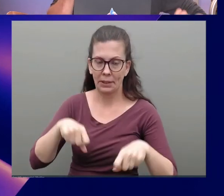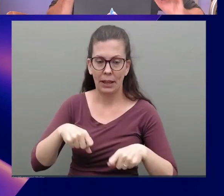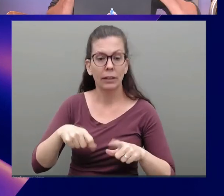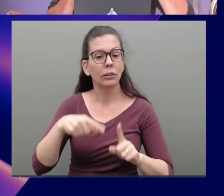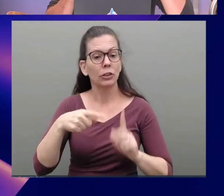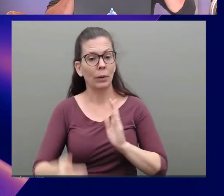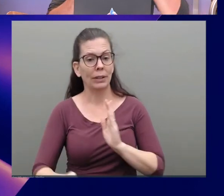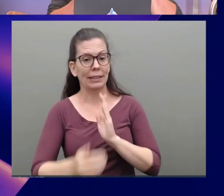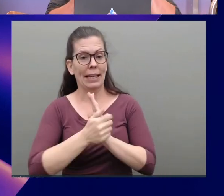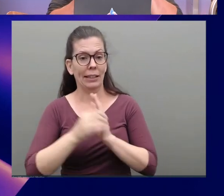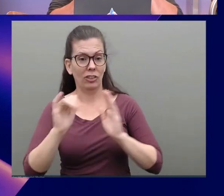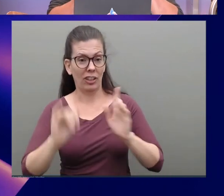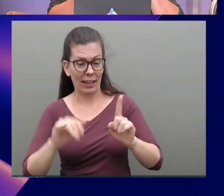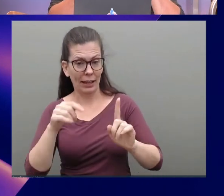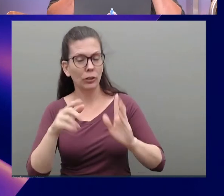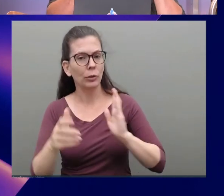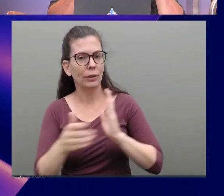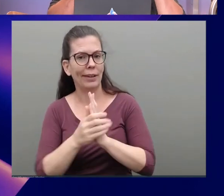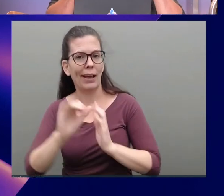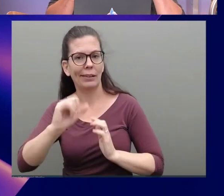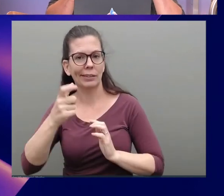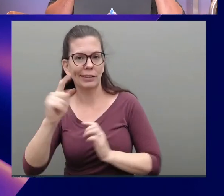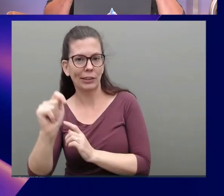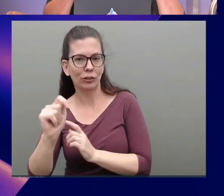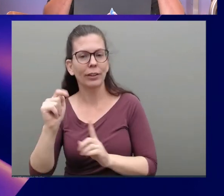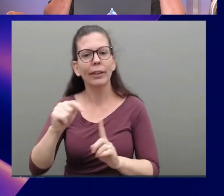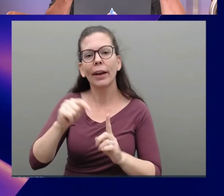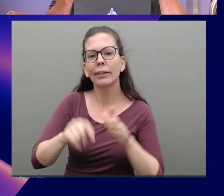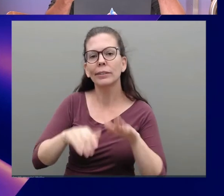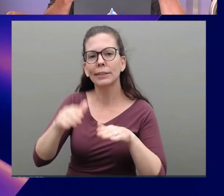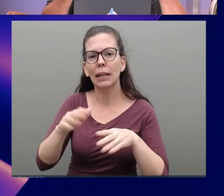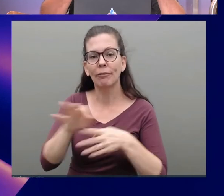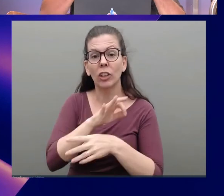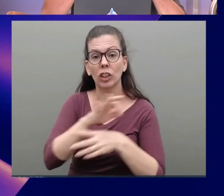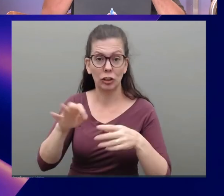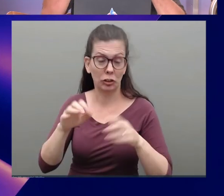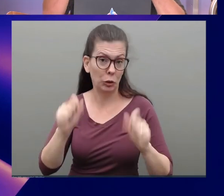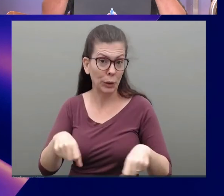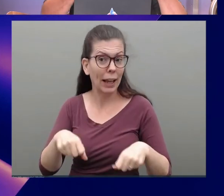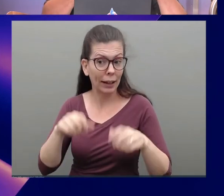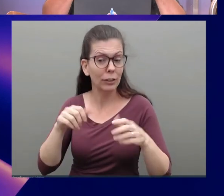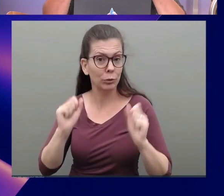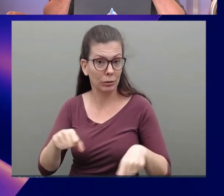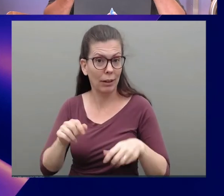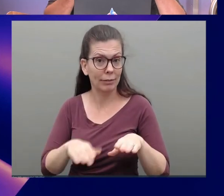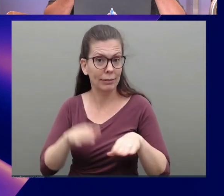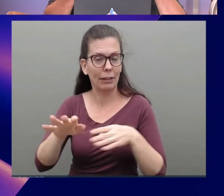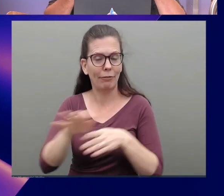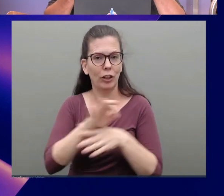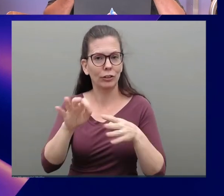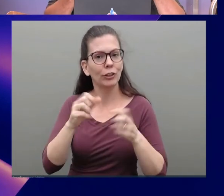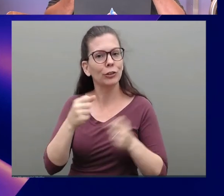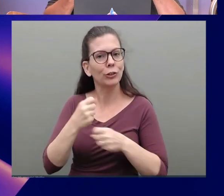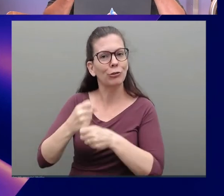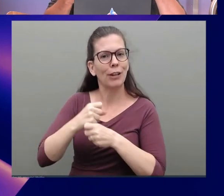you can attach an extension of say like, step functions. And you can use step functions to create a custom workflow.